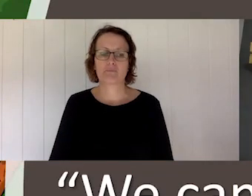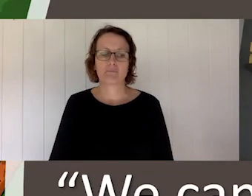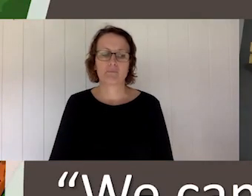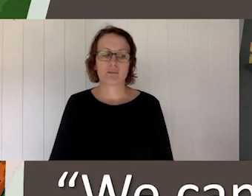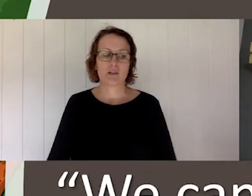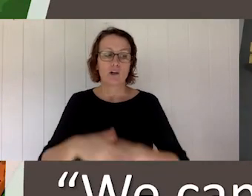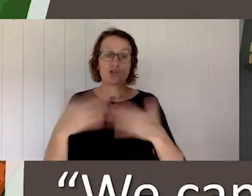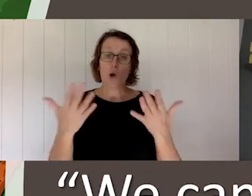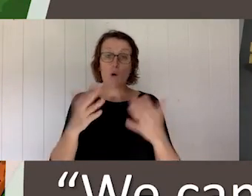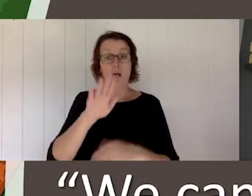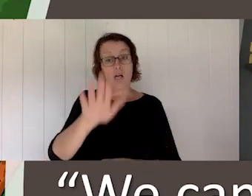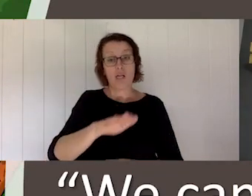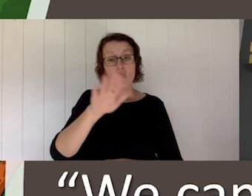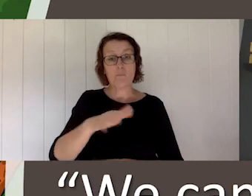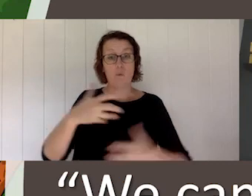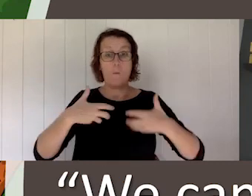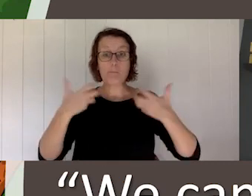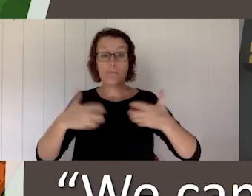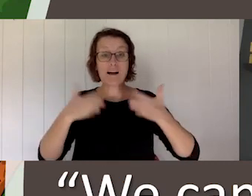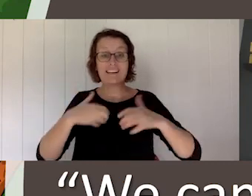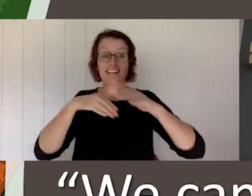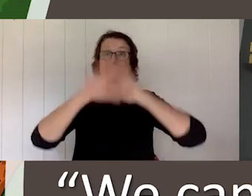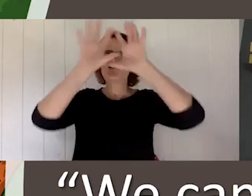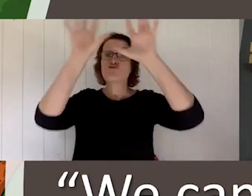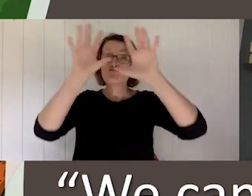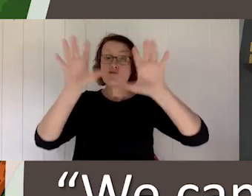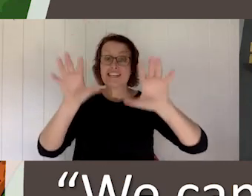went and sat in a tree. As he was sitting in the tree next to this